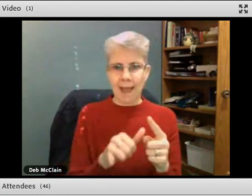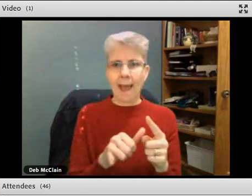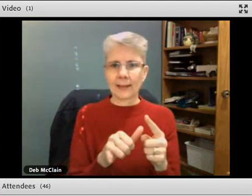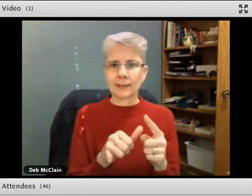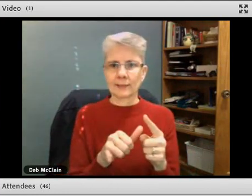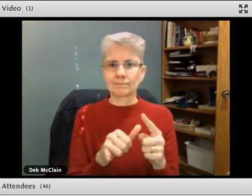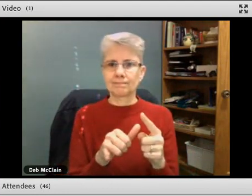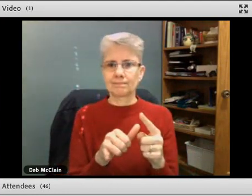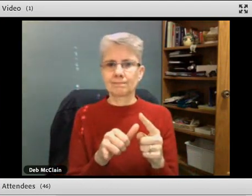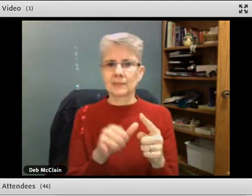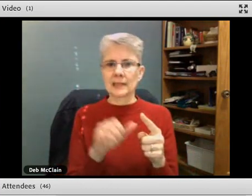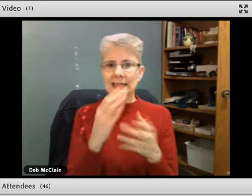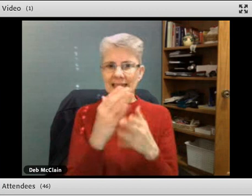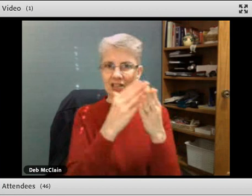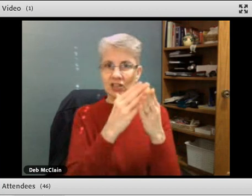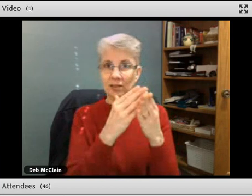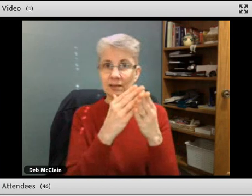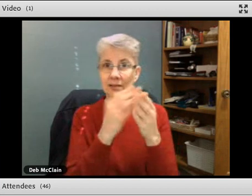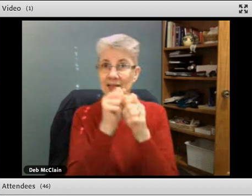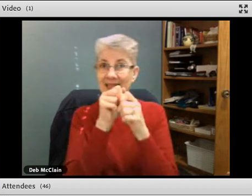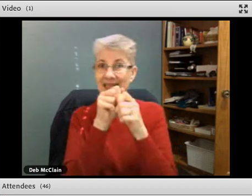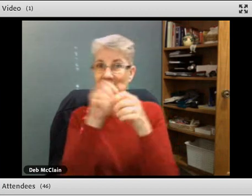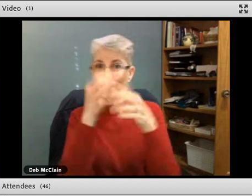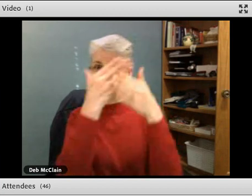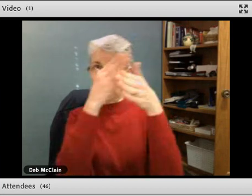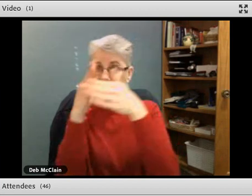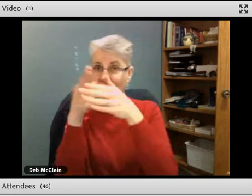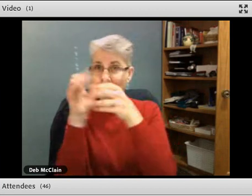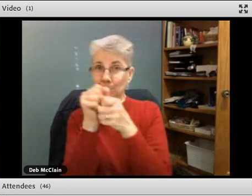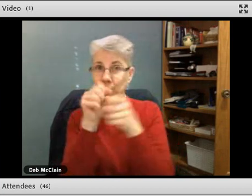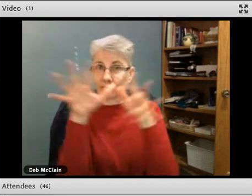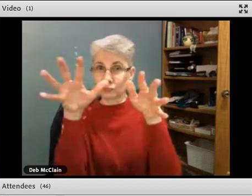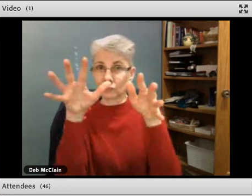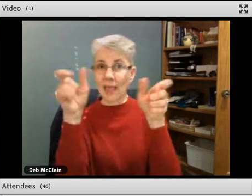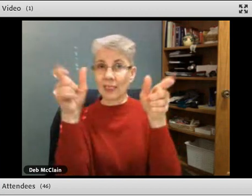And that display may or may not be customizable. It depends on your system.